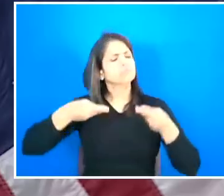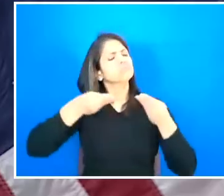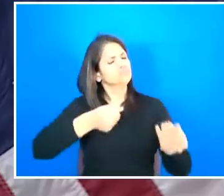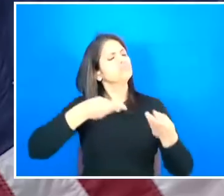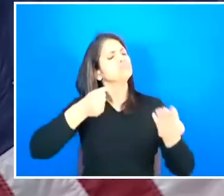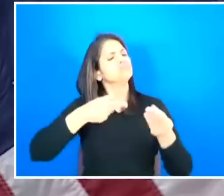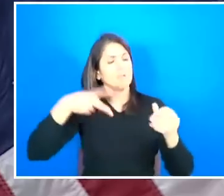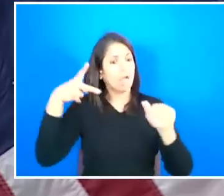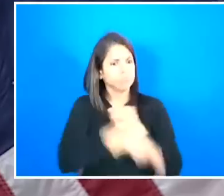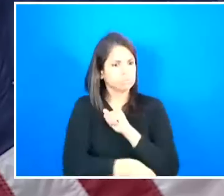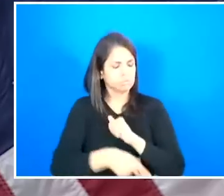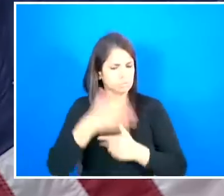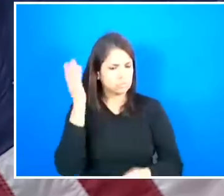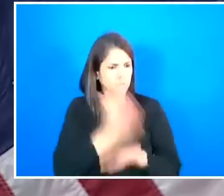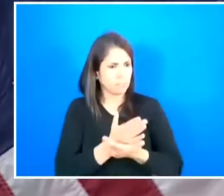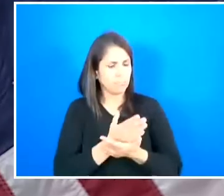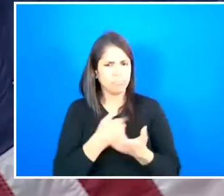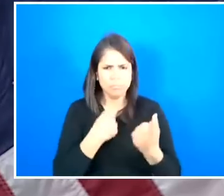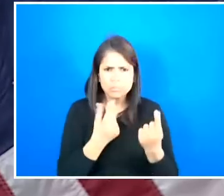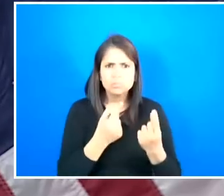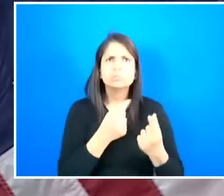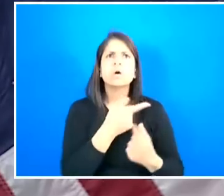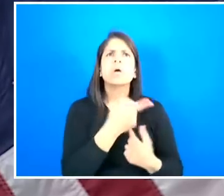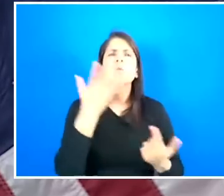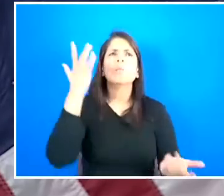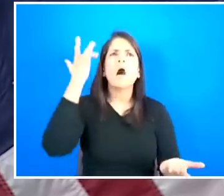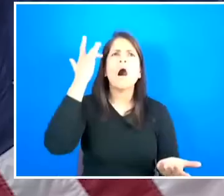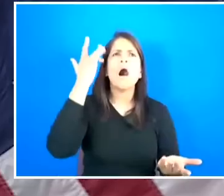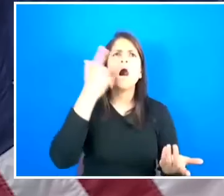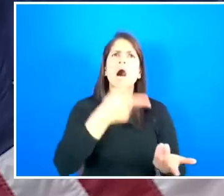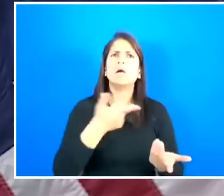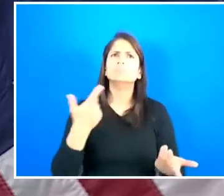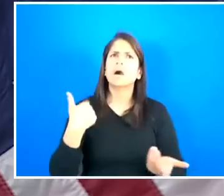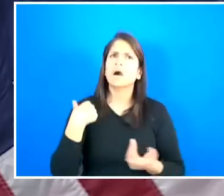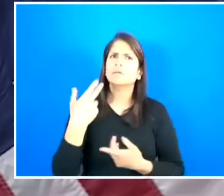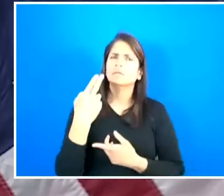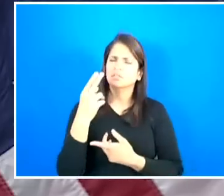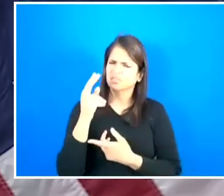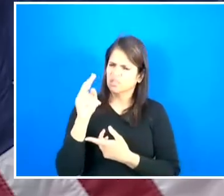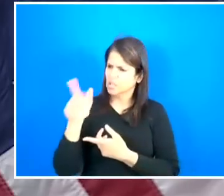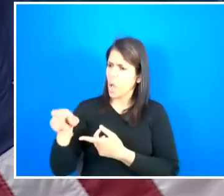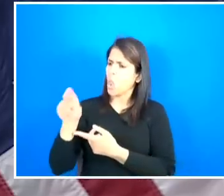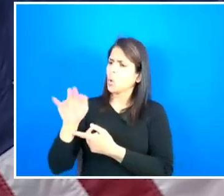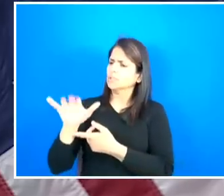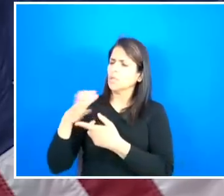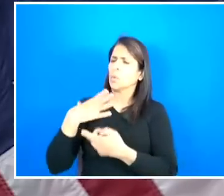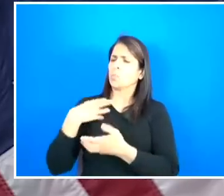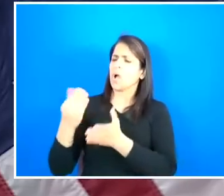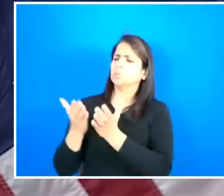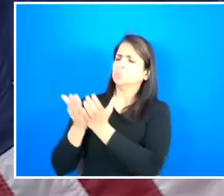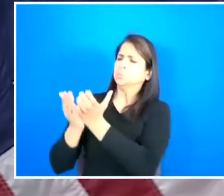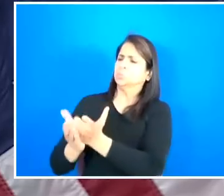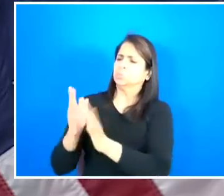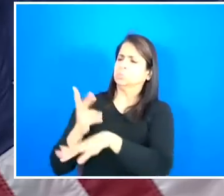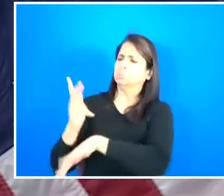WAS CUT AND NOT NYC FERRIES AND DO YOU ANTICIPATE STATE'S FAST ROUTE WILL BE ABLE TO LAUNCH